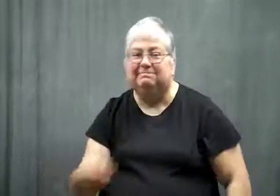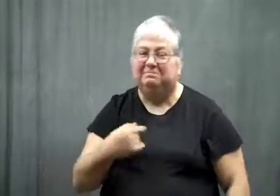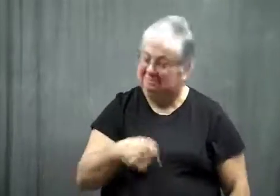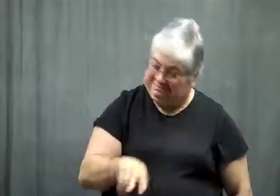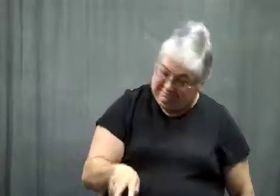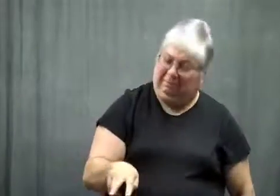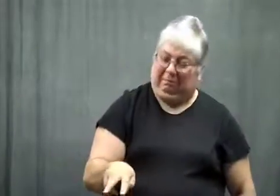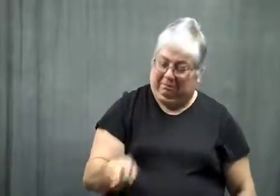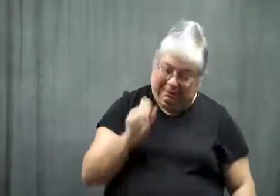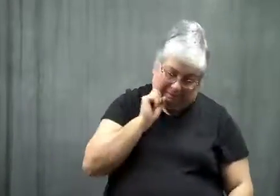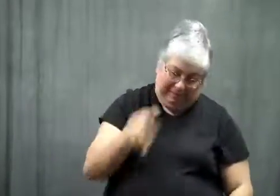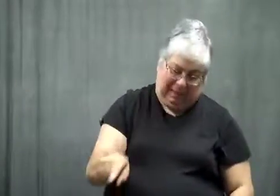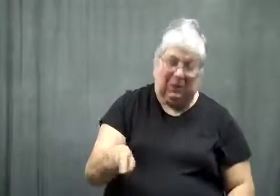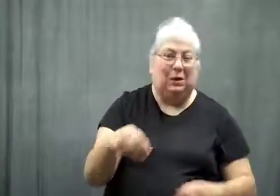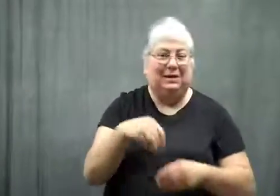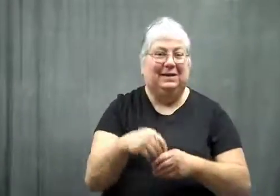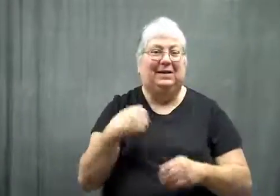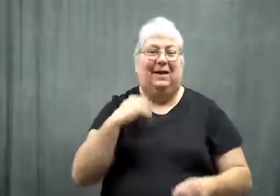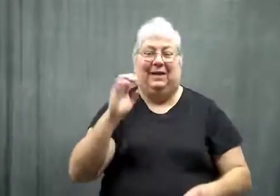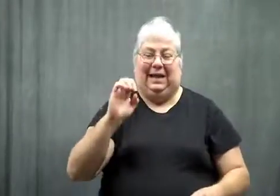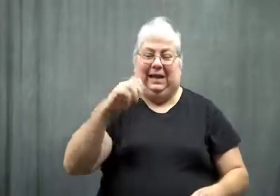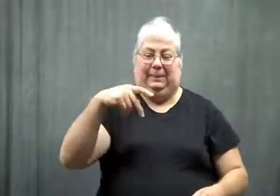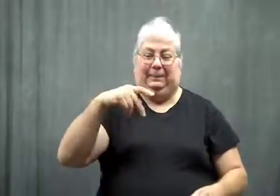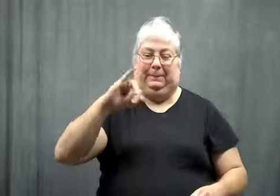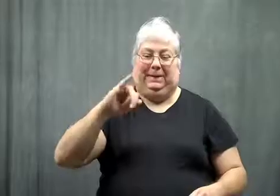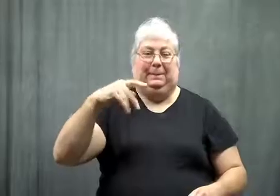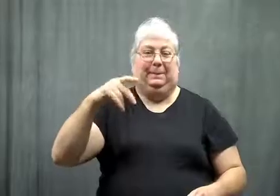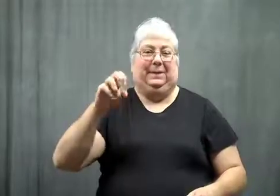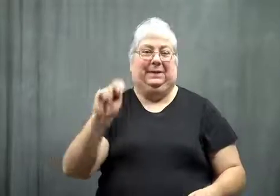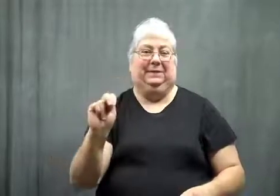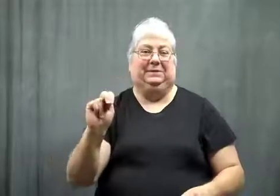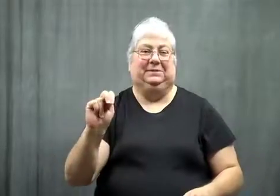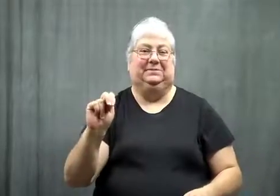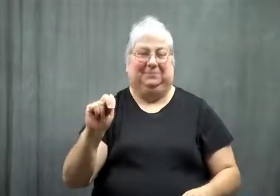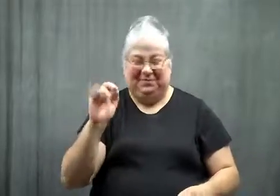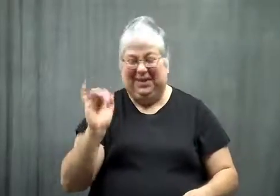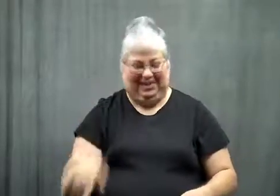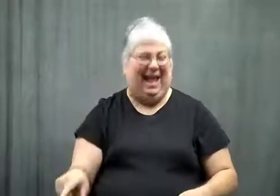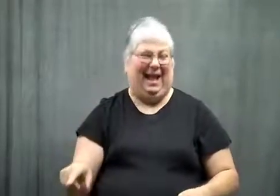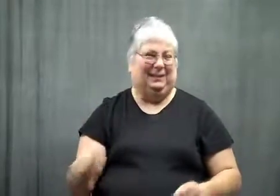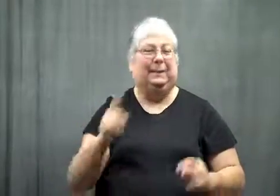I could see an Epi-pen in the kit.